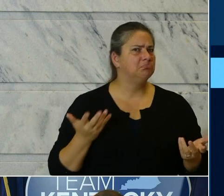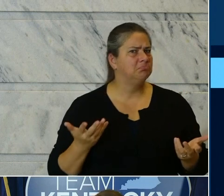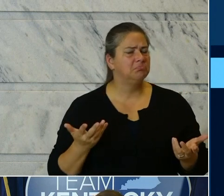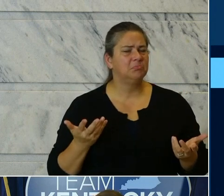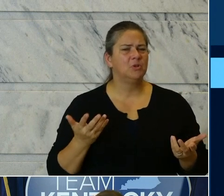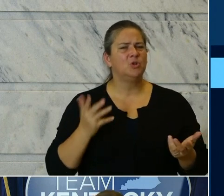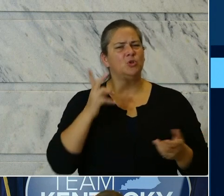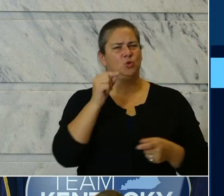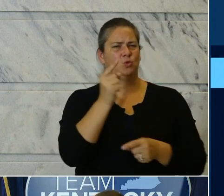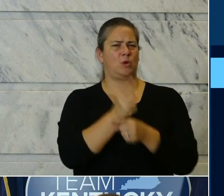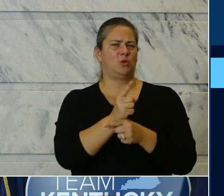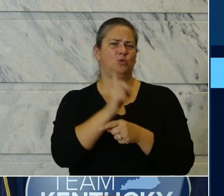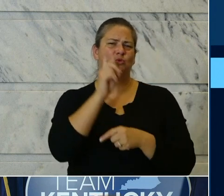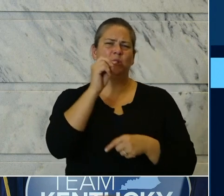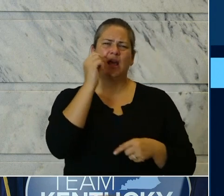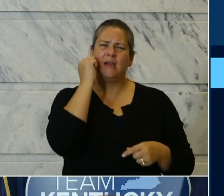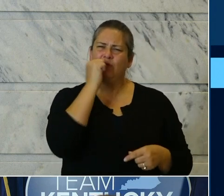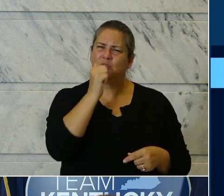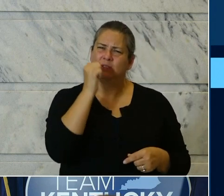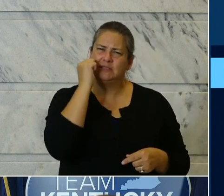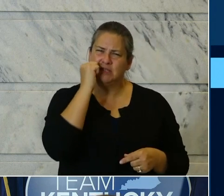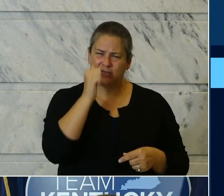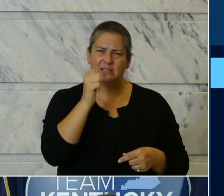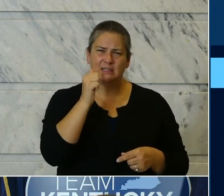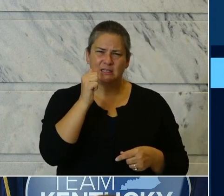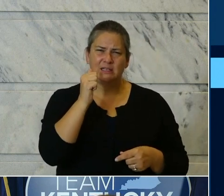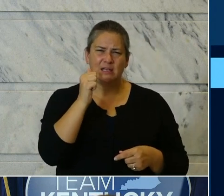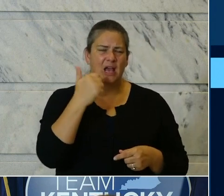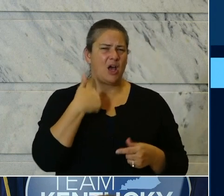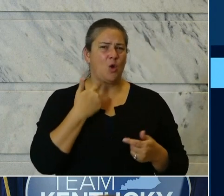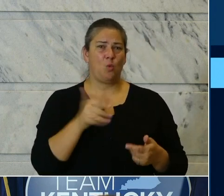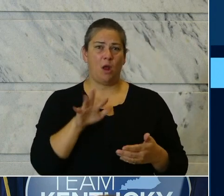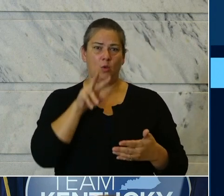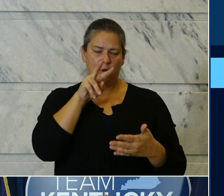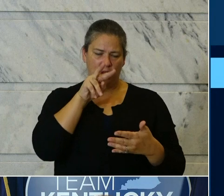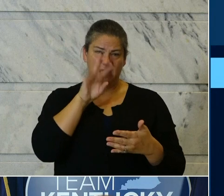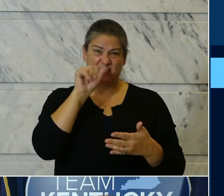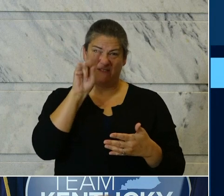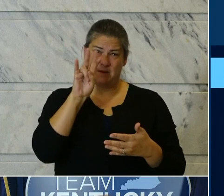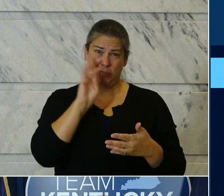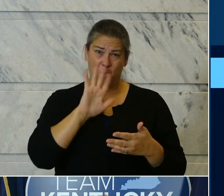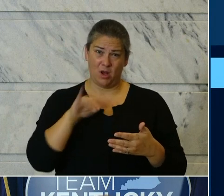PLEASE DO THE RIGHT THING DO IT